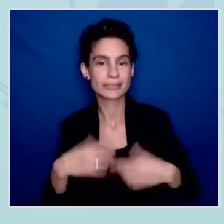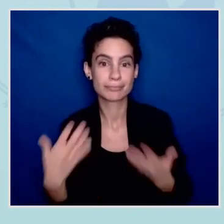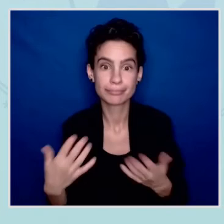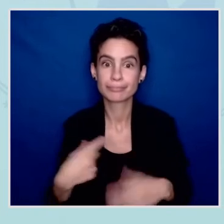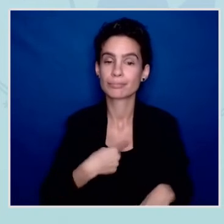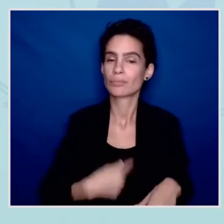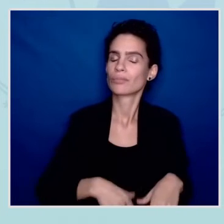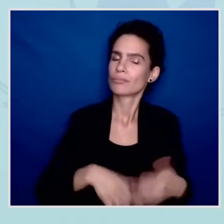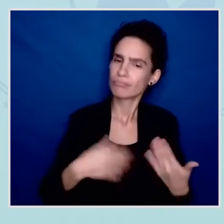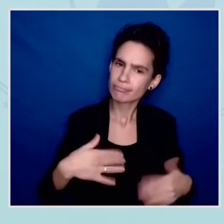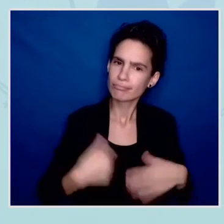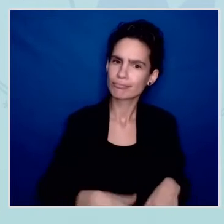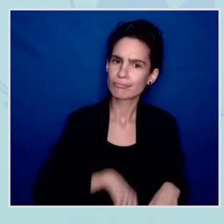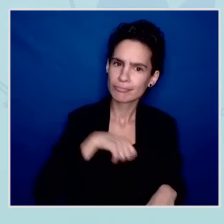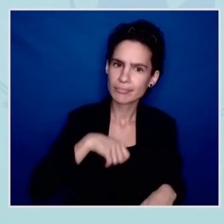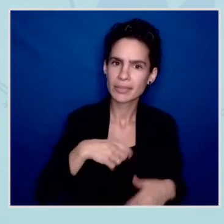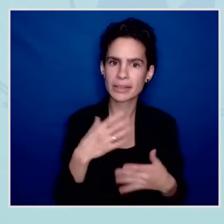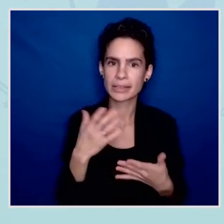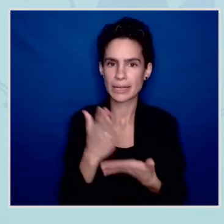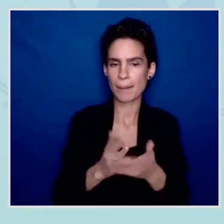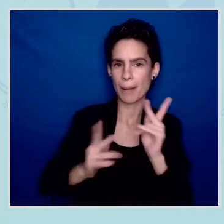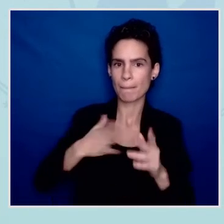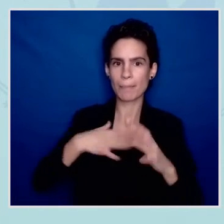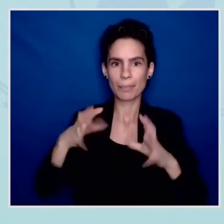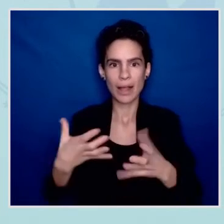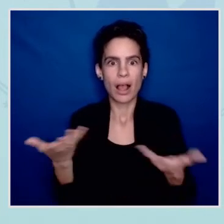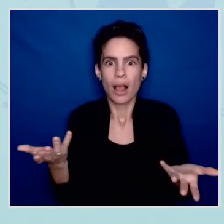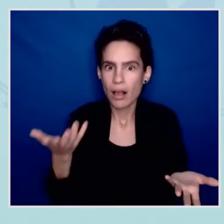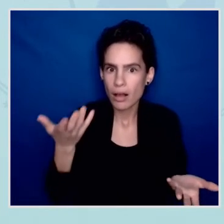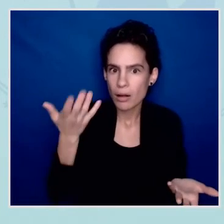ALSO, HOW THOROUGHLY UNFIT FOR OFFICE HE IS, AND YOU SEE, ALREADY, THE NUMBER OF